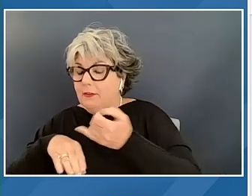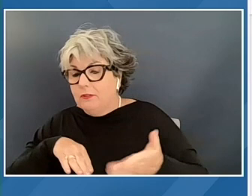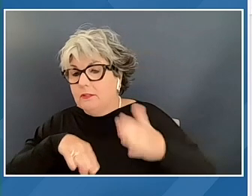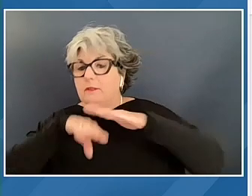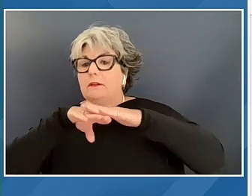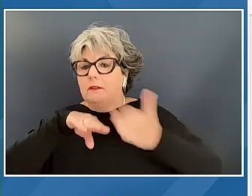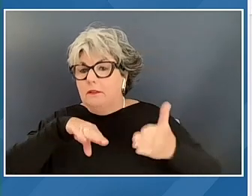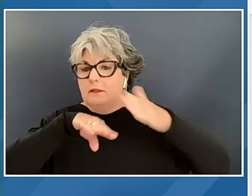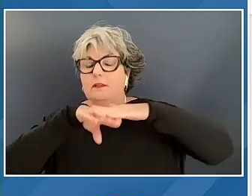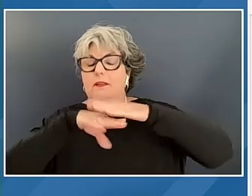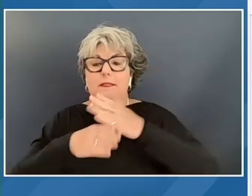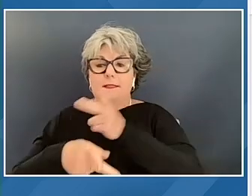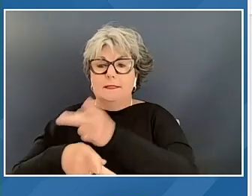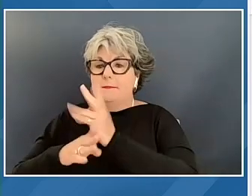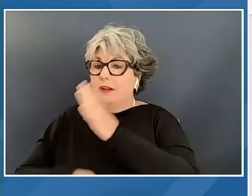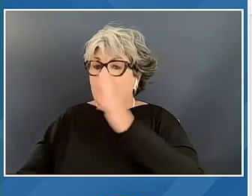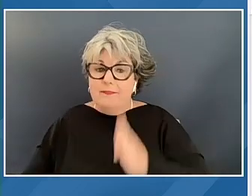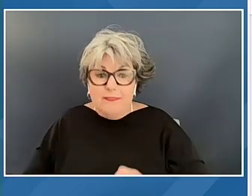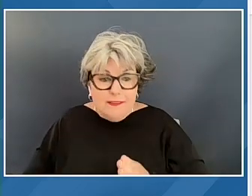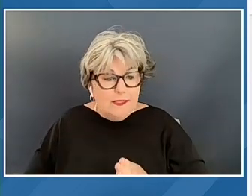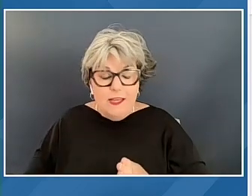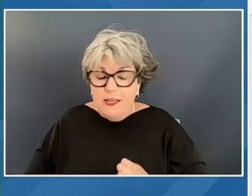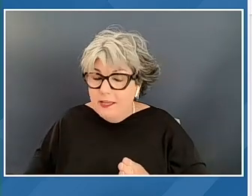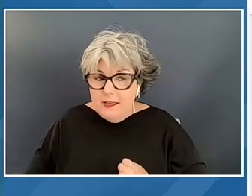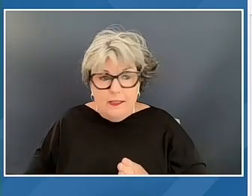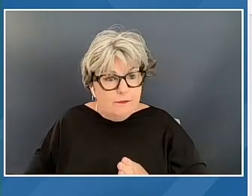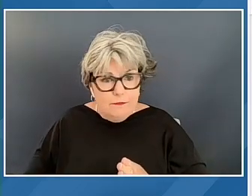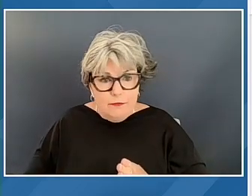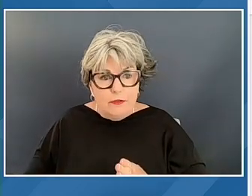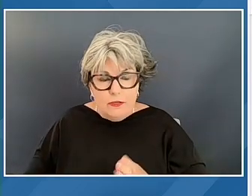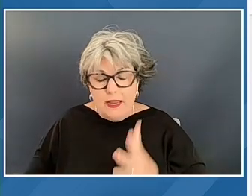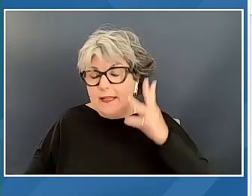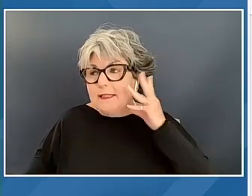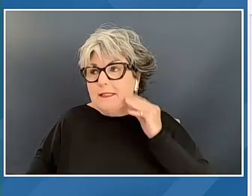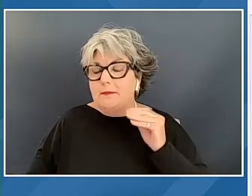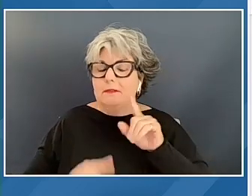borrowers have never even- have even experienced multiple capitalization